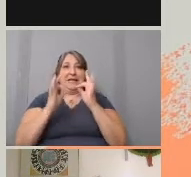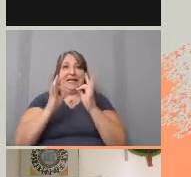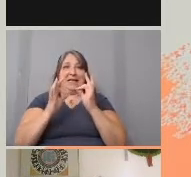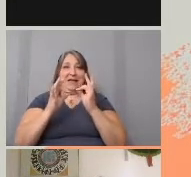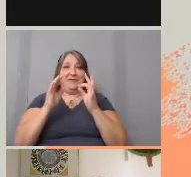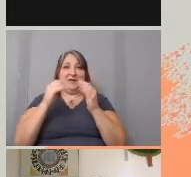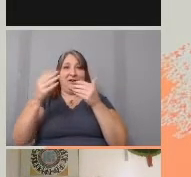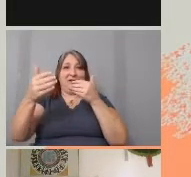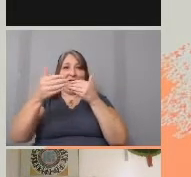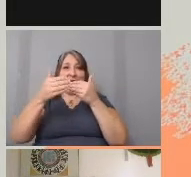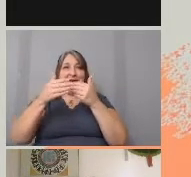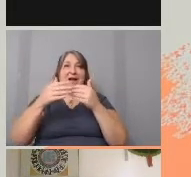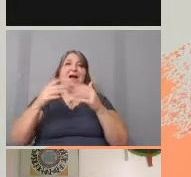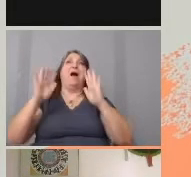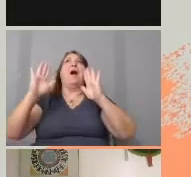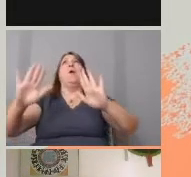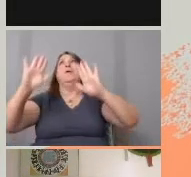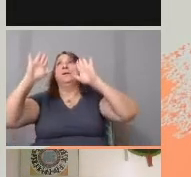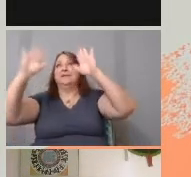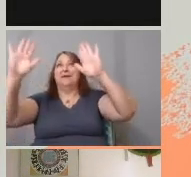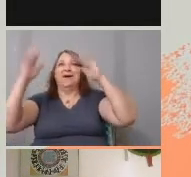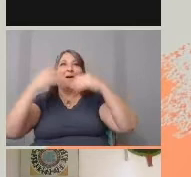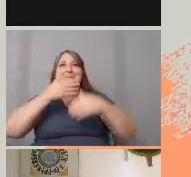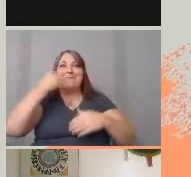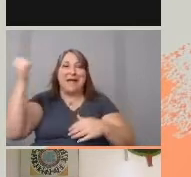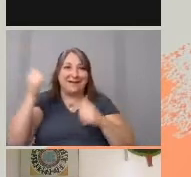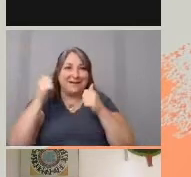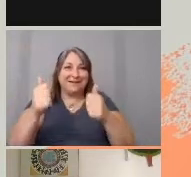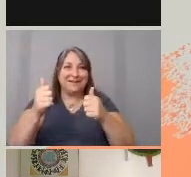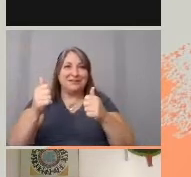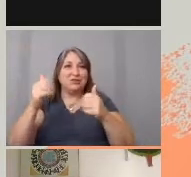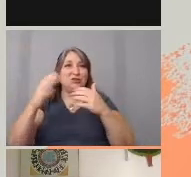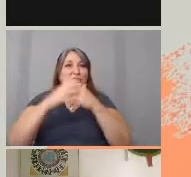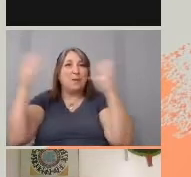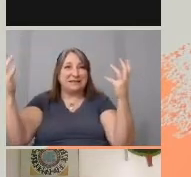you can see, oh, that's so much better. That's a little too much.